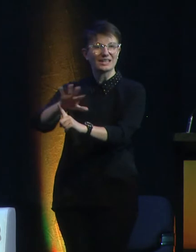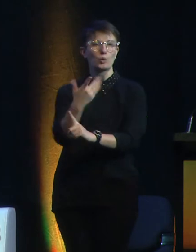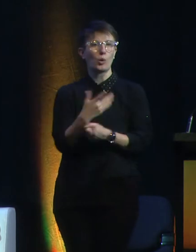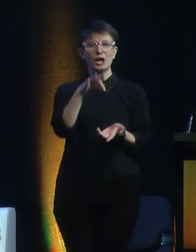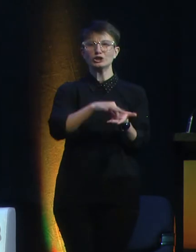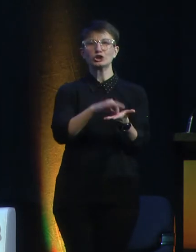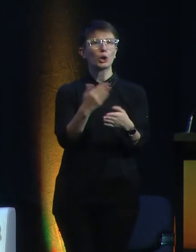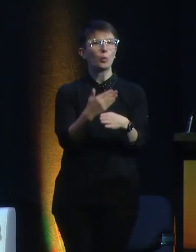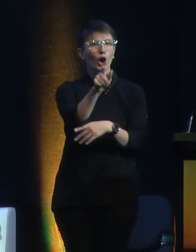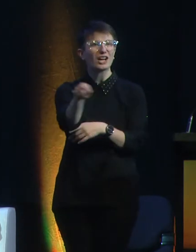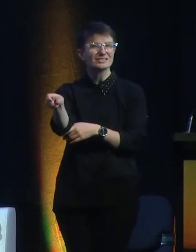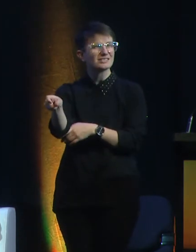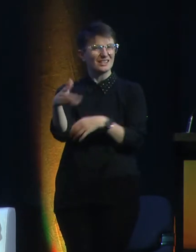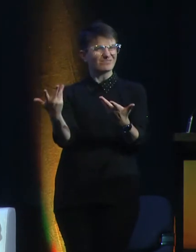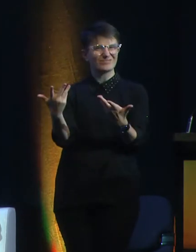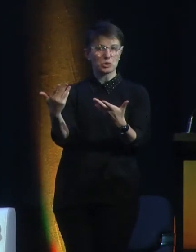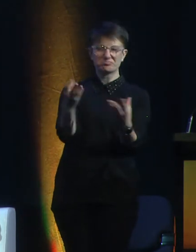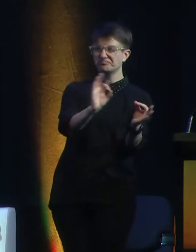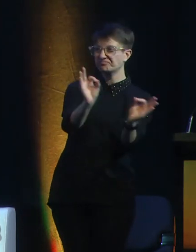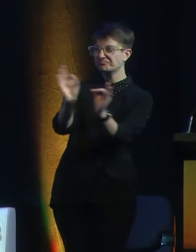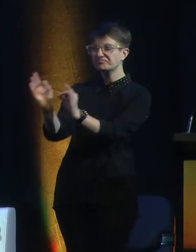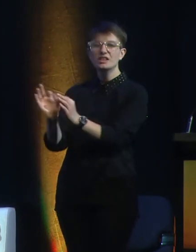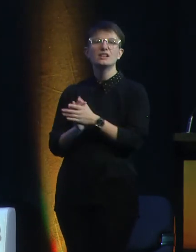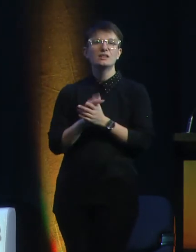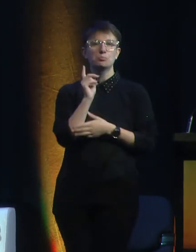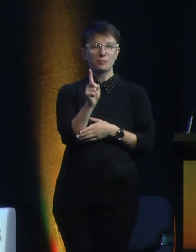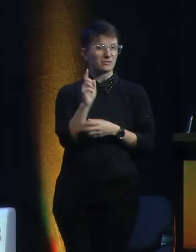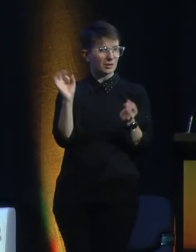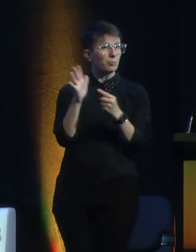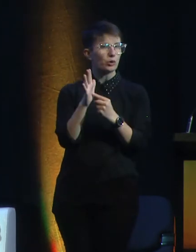that was there to support them as it comes back around, and I guess in terms of the next